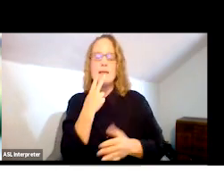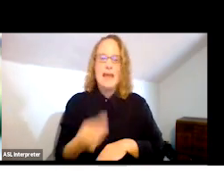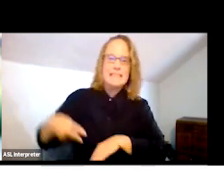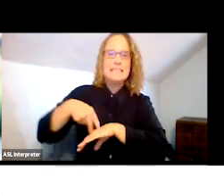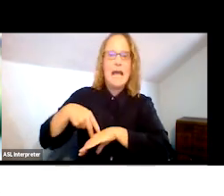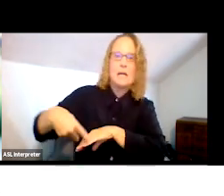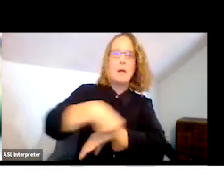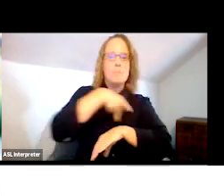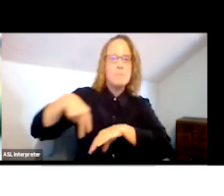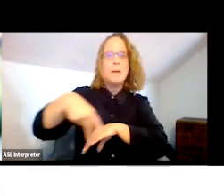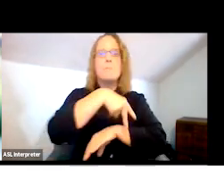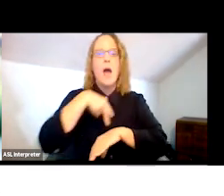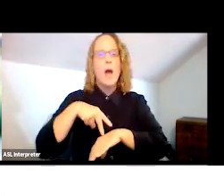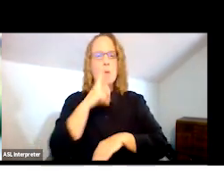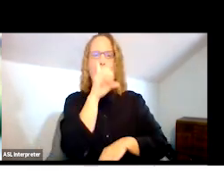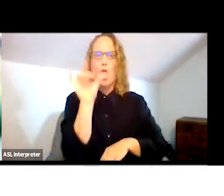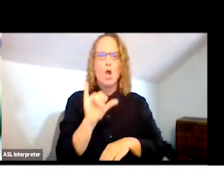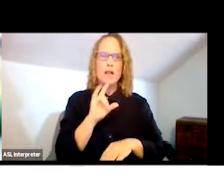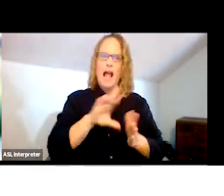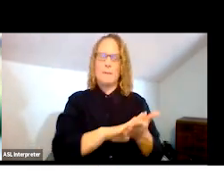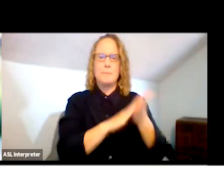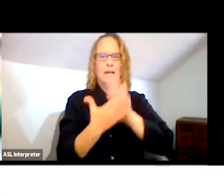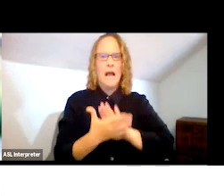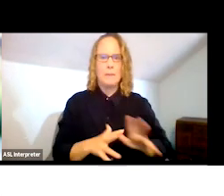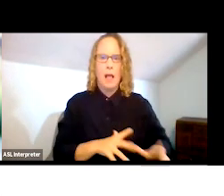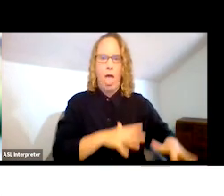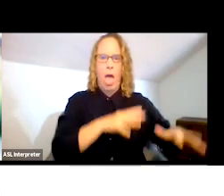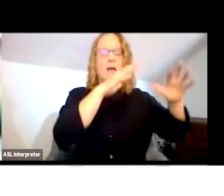to be faster or more shallow.